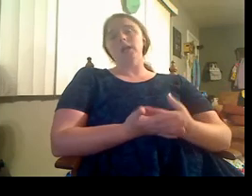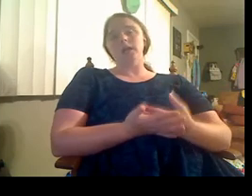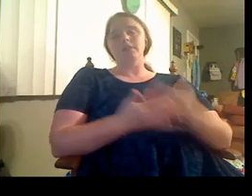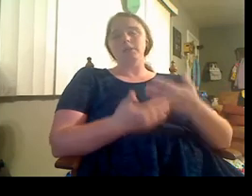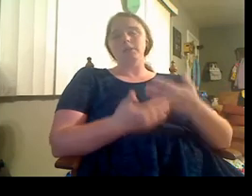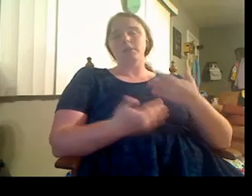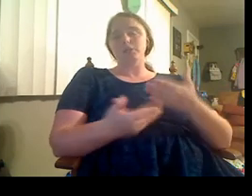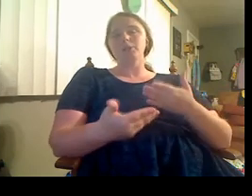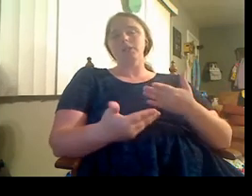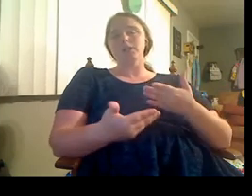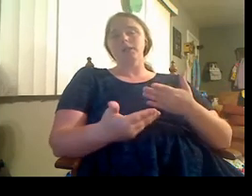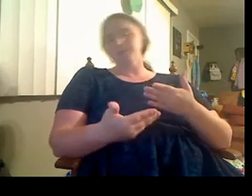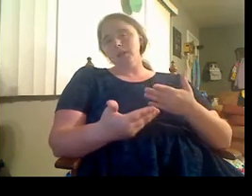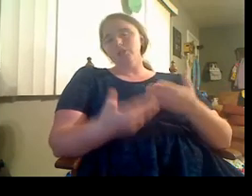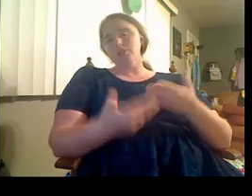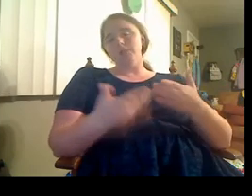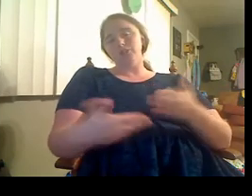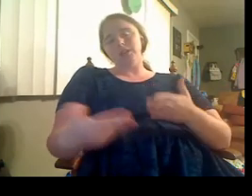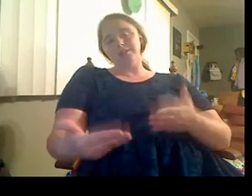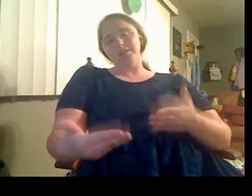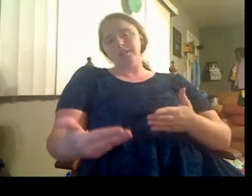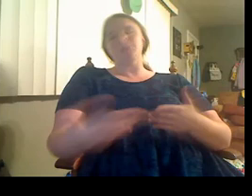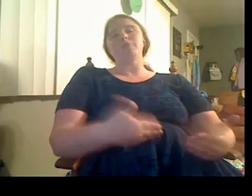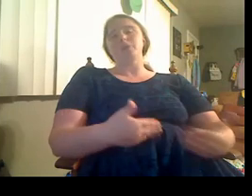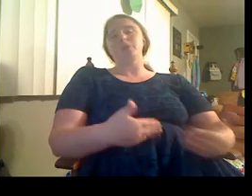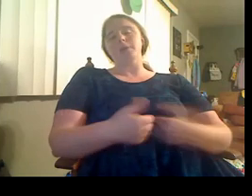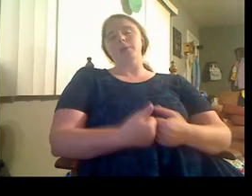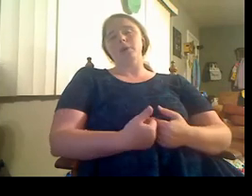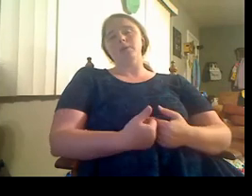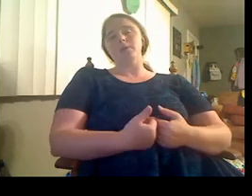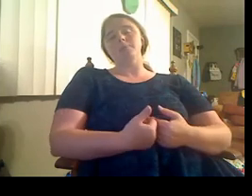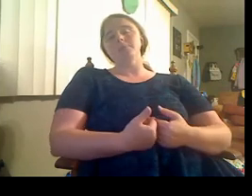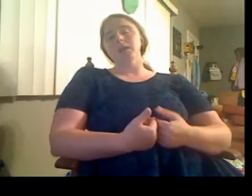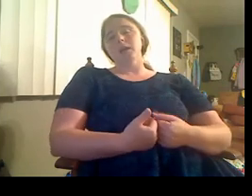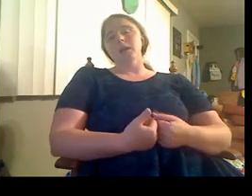It gives them an opportunity to meet your child's needs before they become a problem.